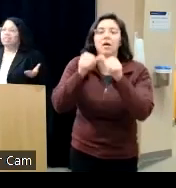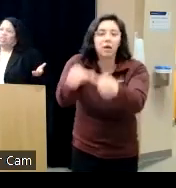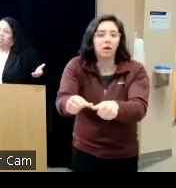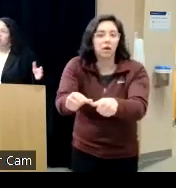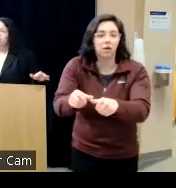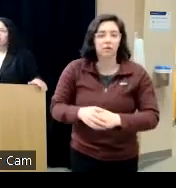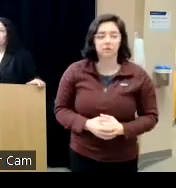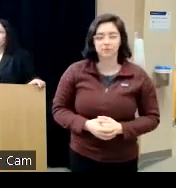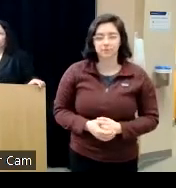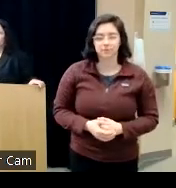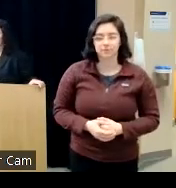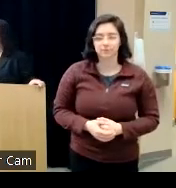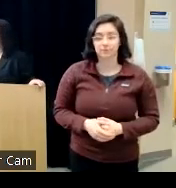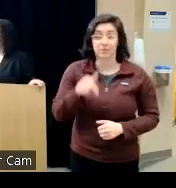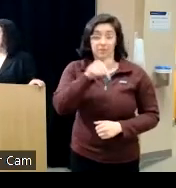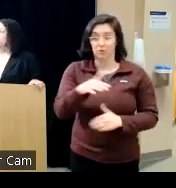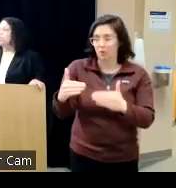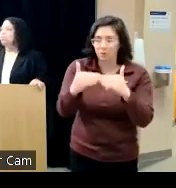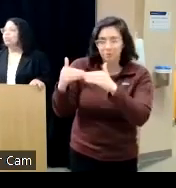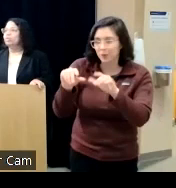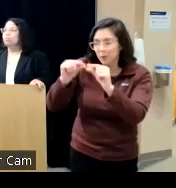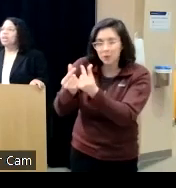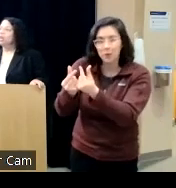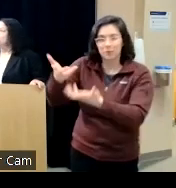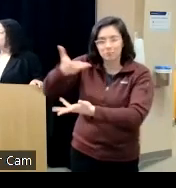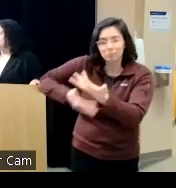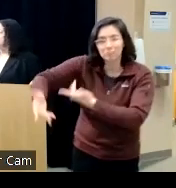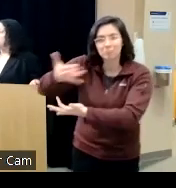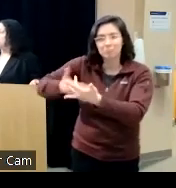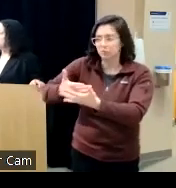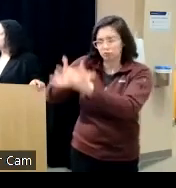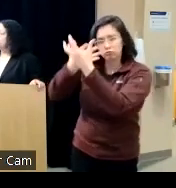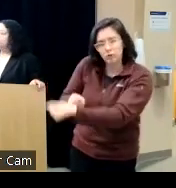the this is their peer group these are people they may come to trust come to know